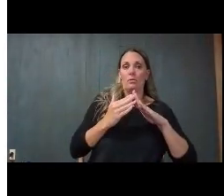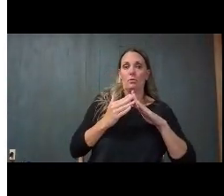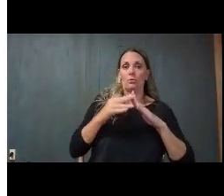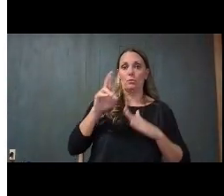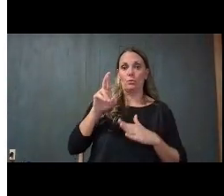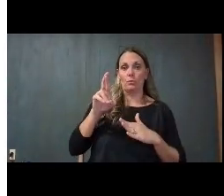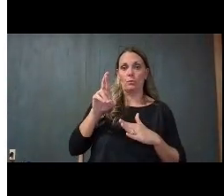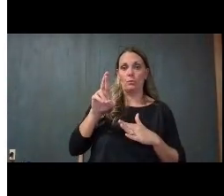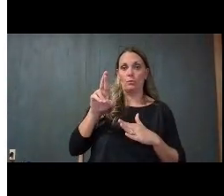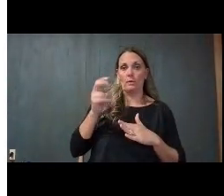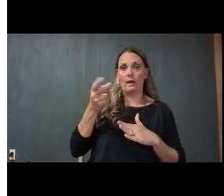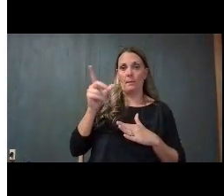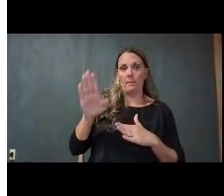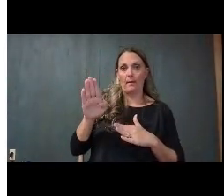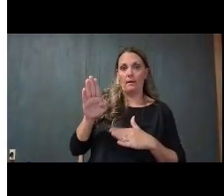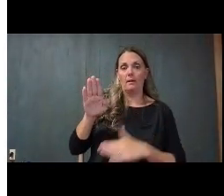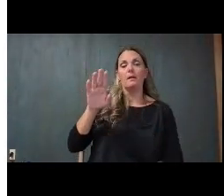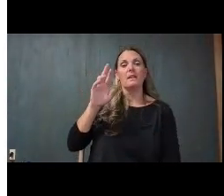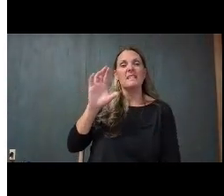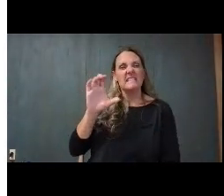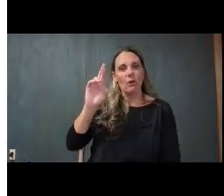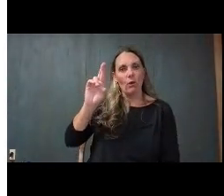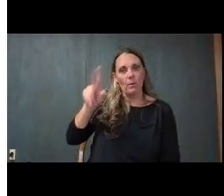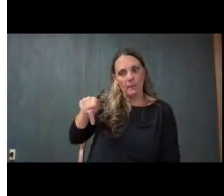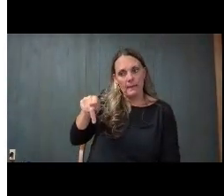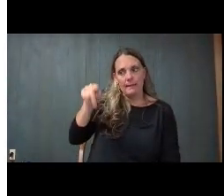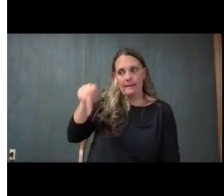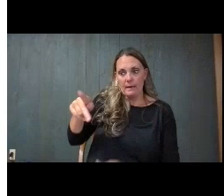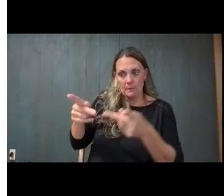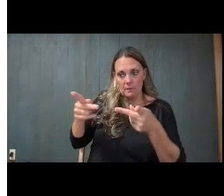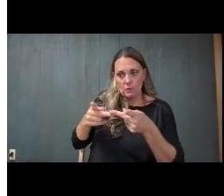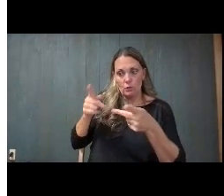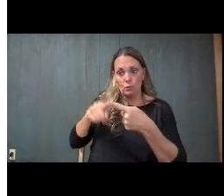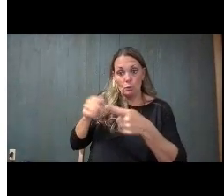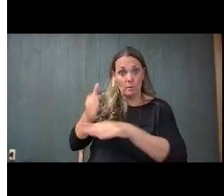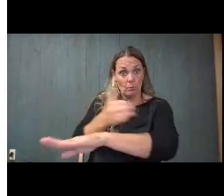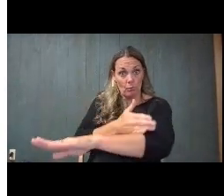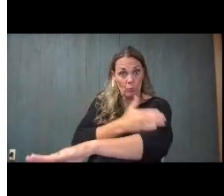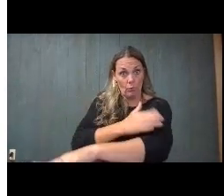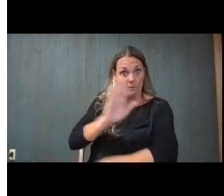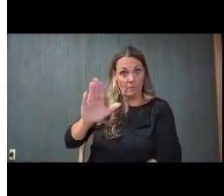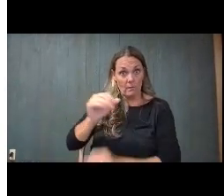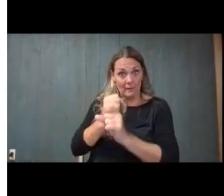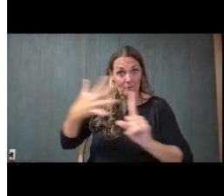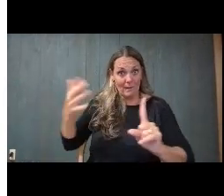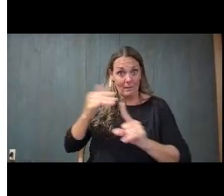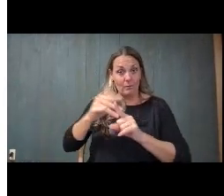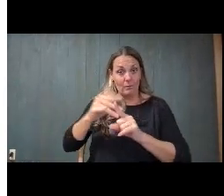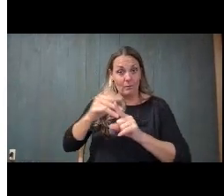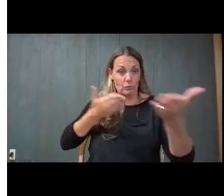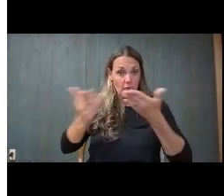or CSP in a position to improve and expand their employment services programs